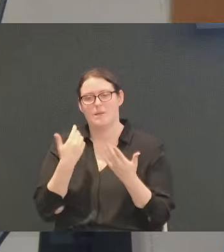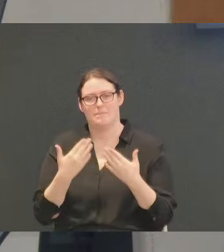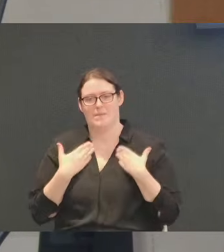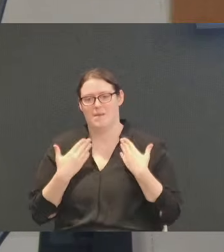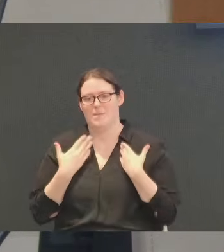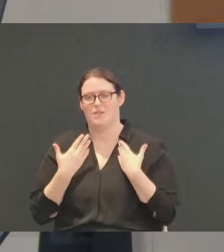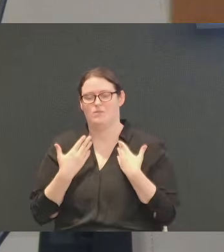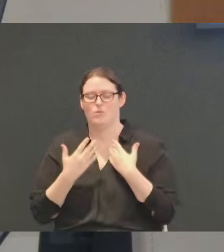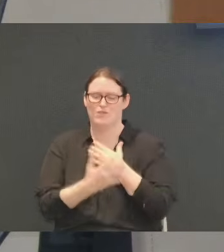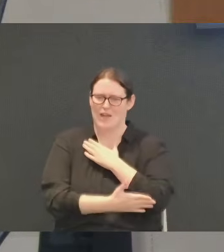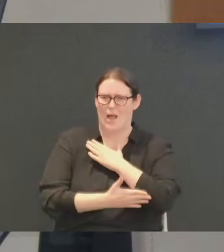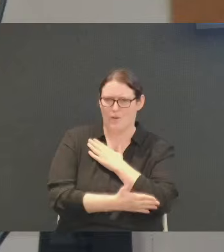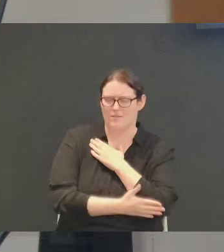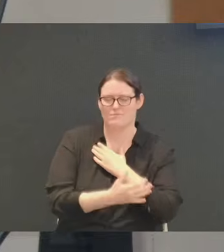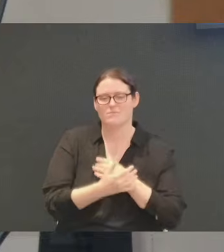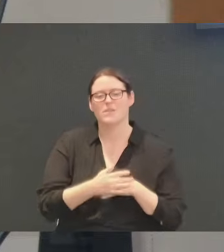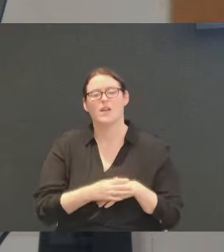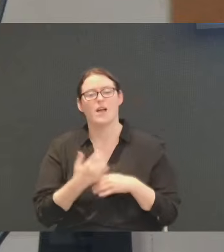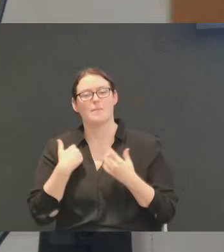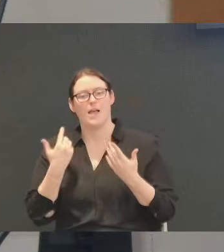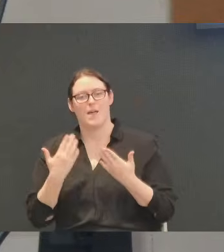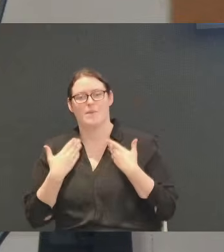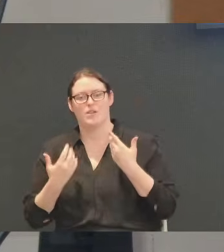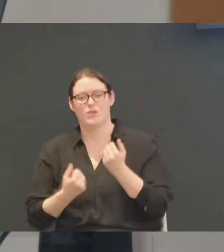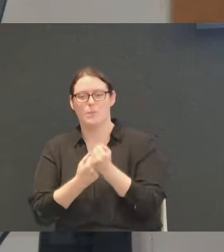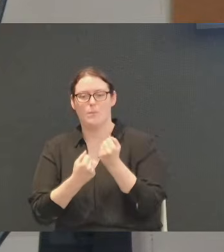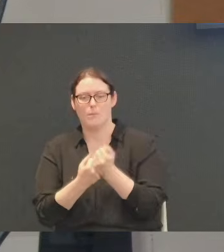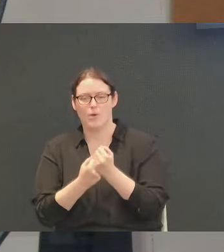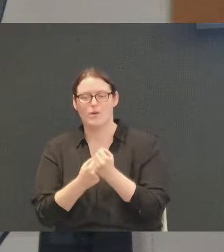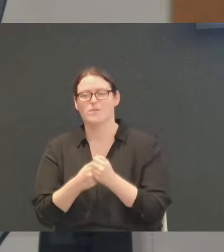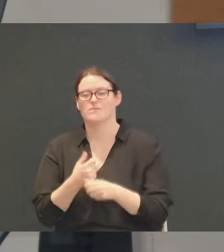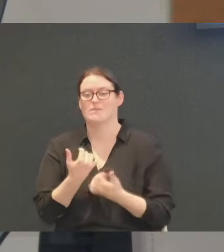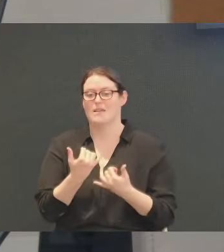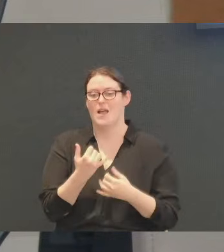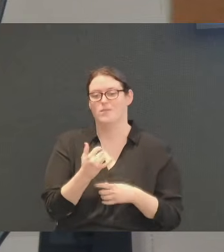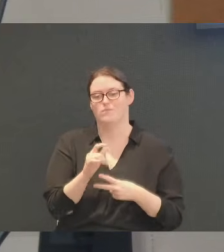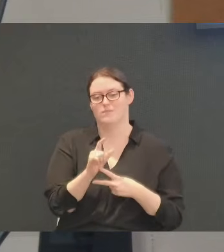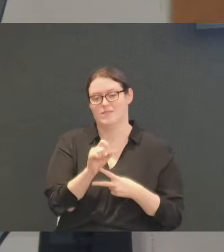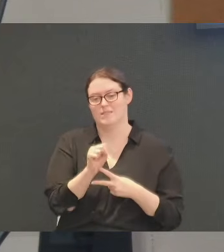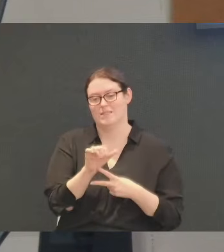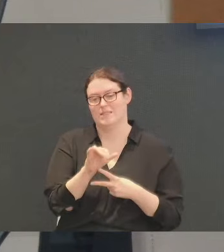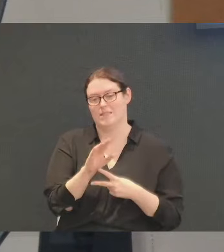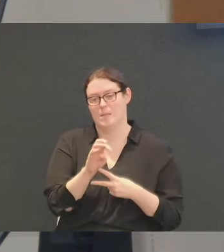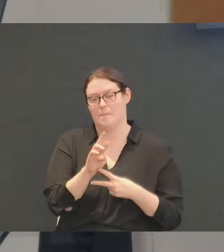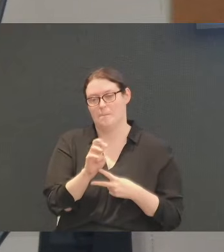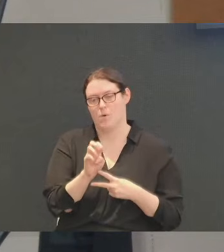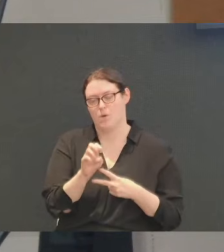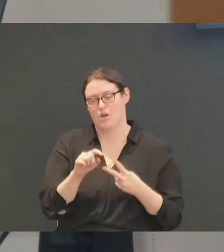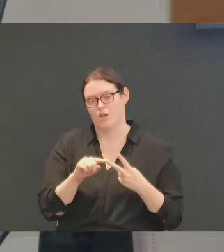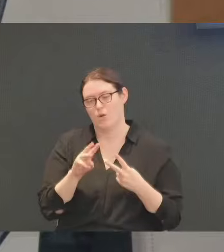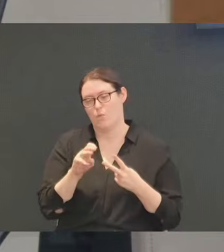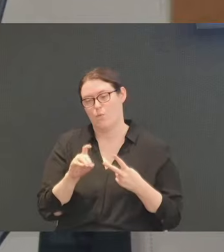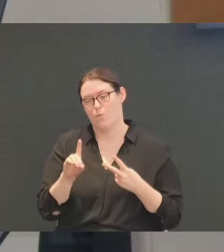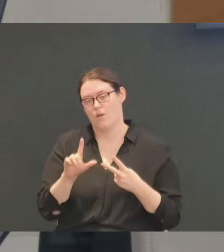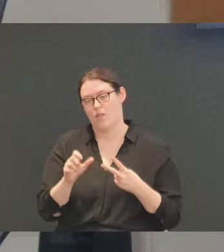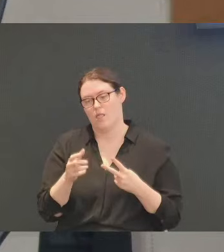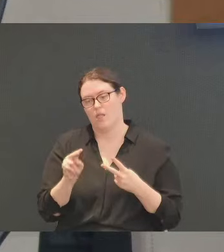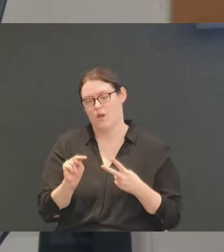and we've had others that we supported but this time Sycamore Township and Woodlawn. Um, and we've